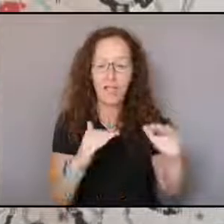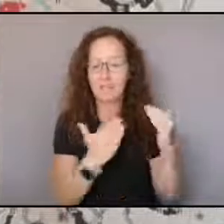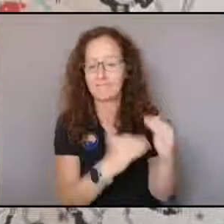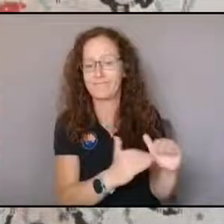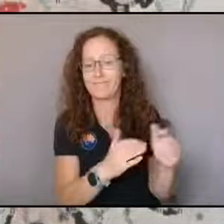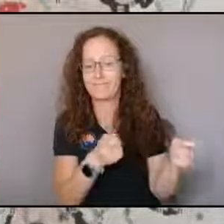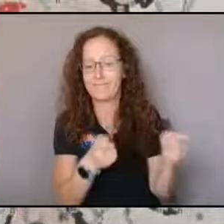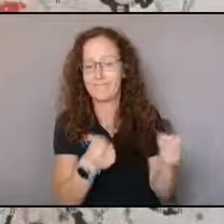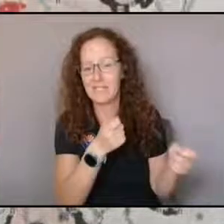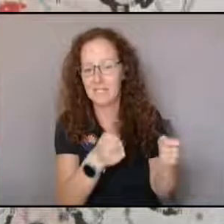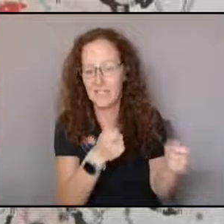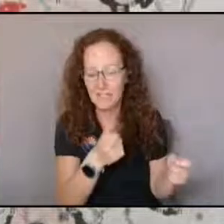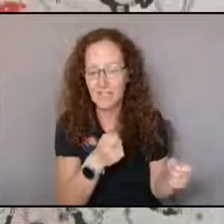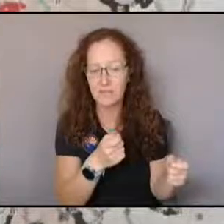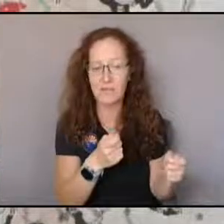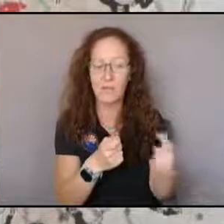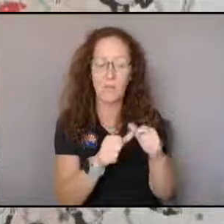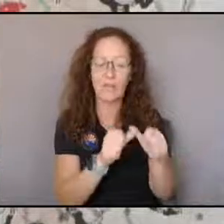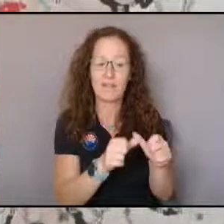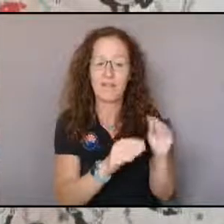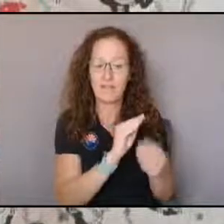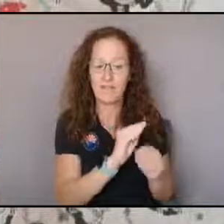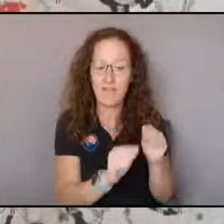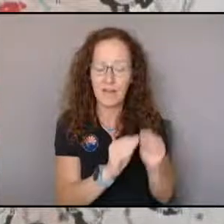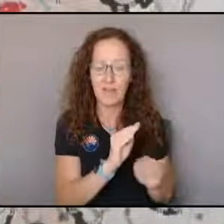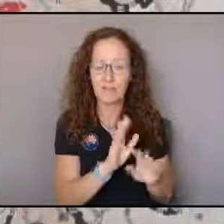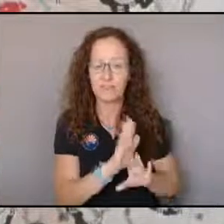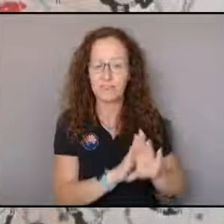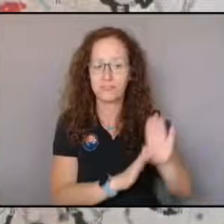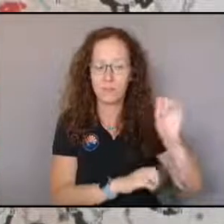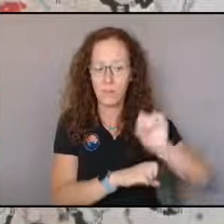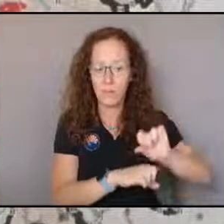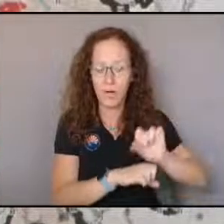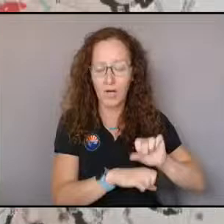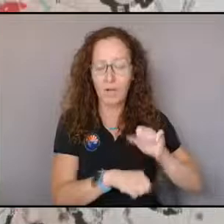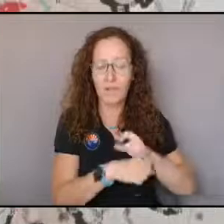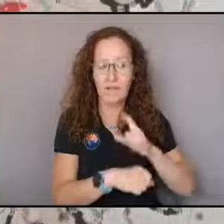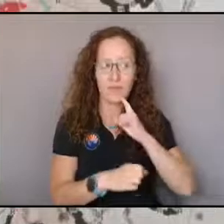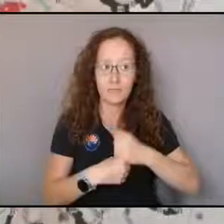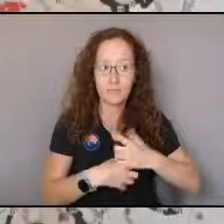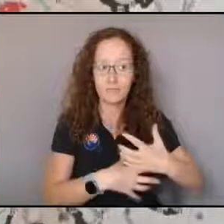PREPARE AND RAMP UP OUR EFFORTS TO MAKE SURE WE ARE